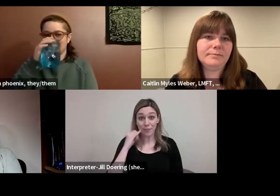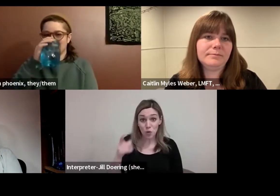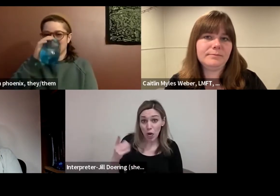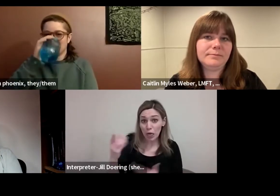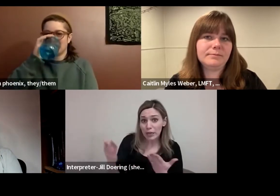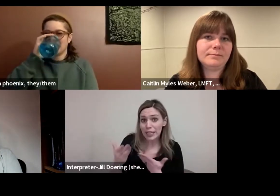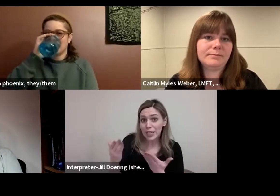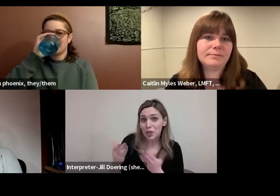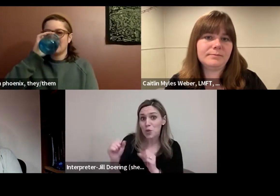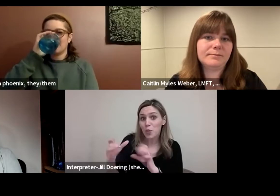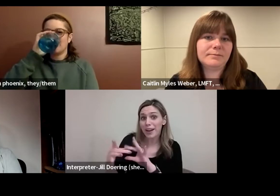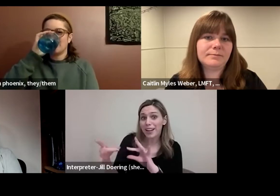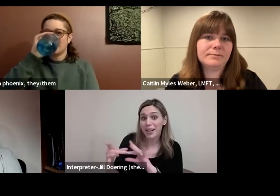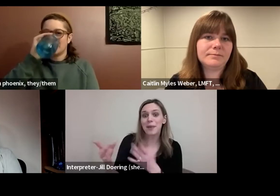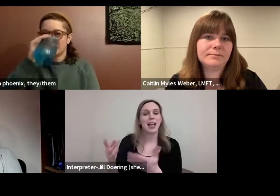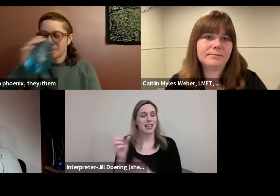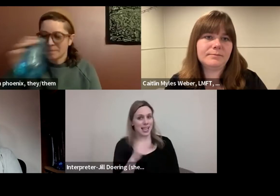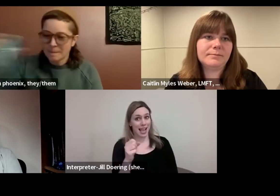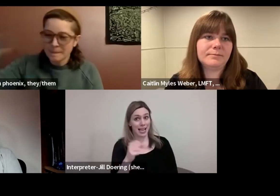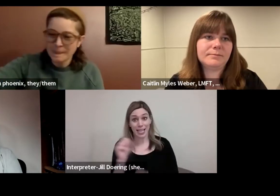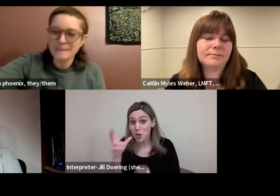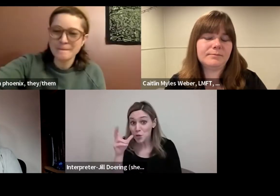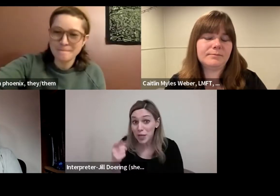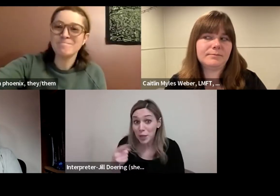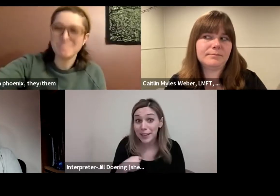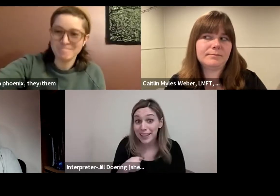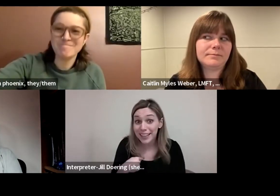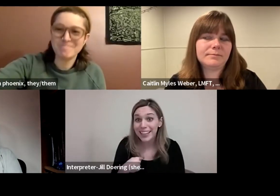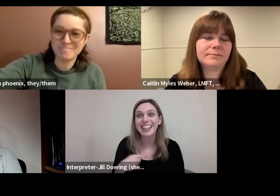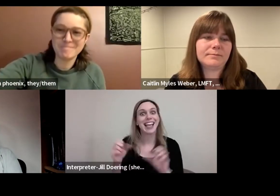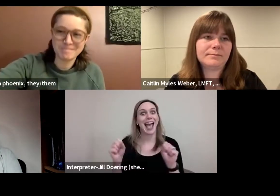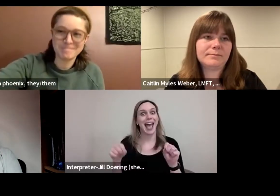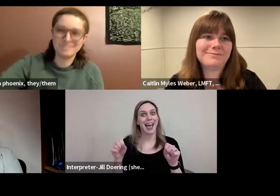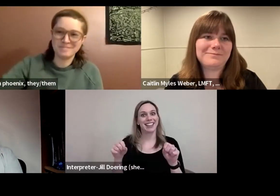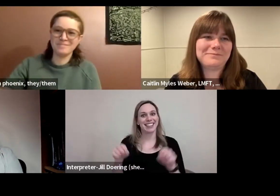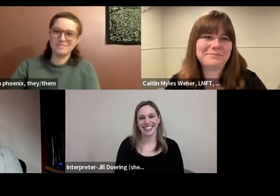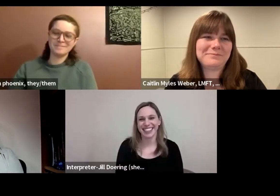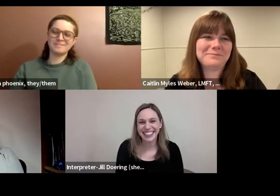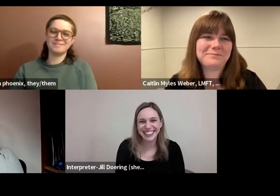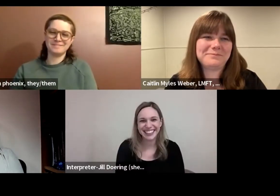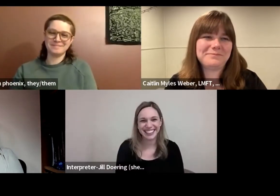[Ellice] Yeah, can you hear me? Yes. [Ellice] Okay.